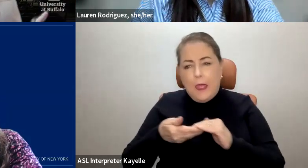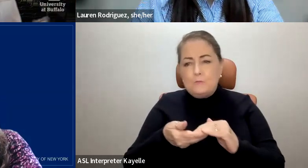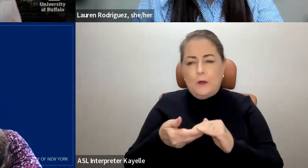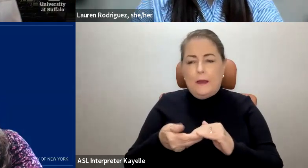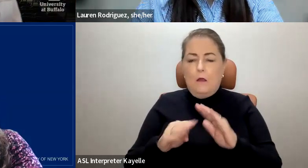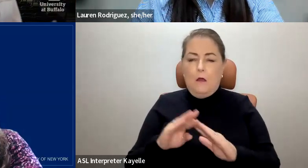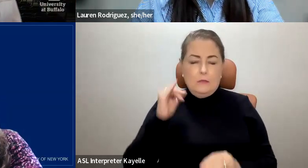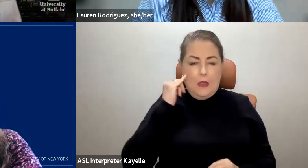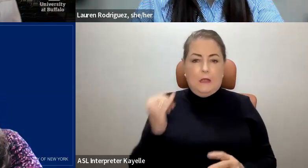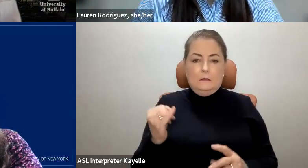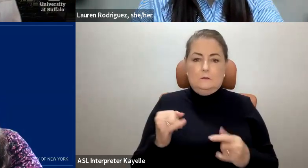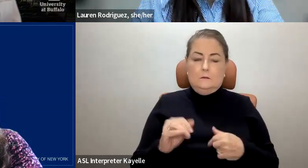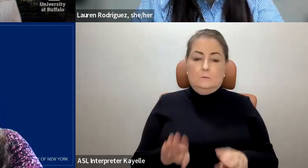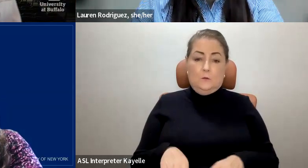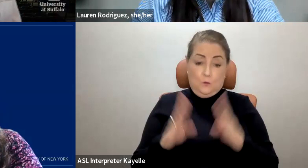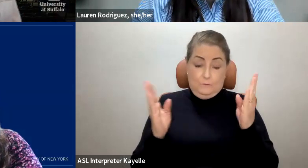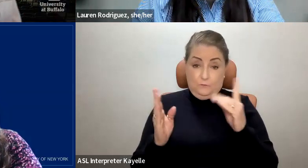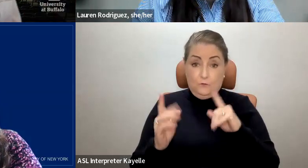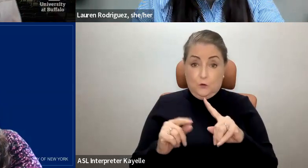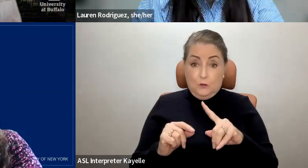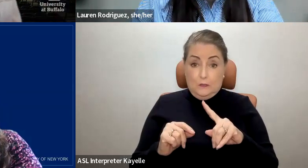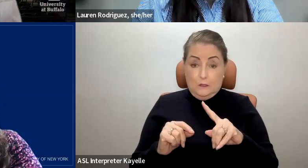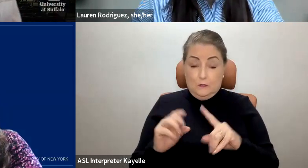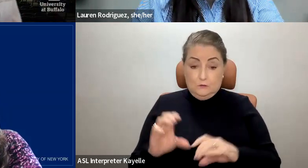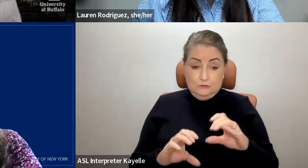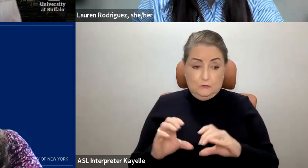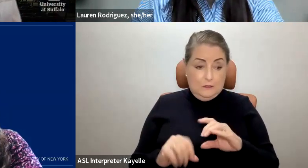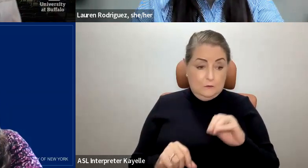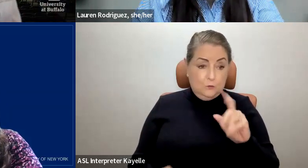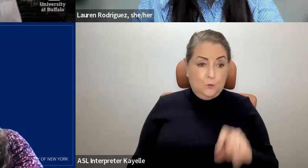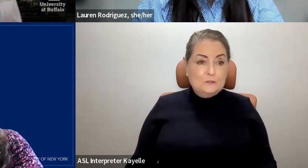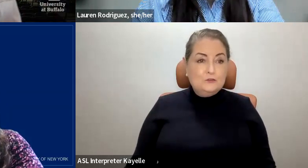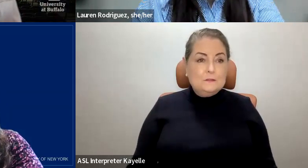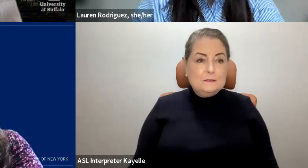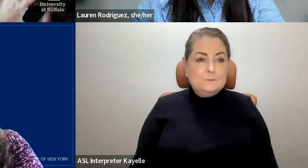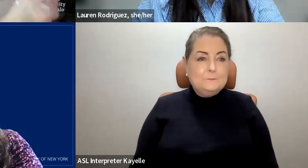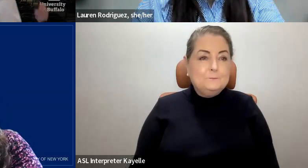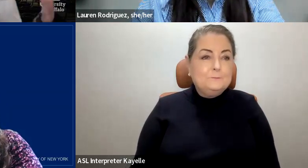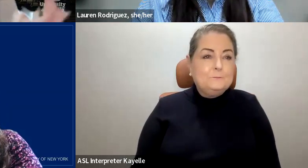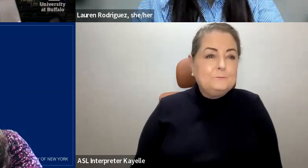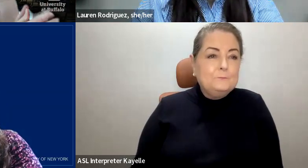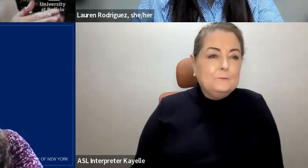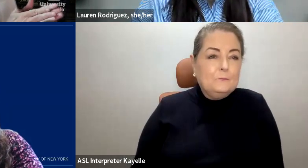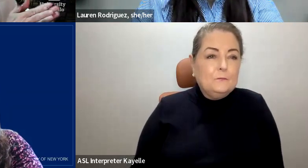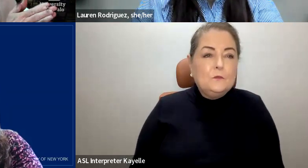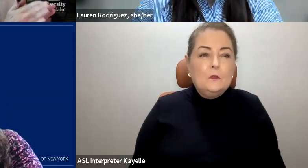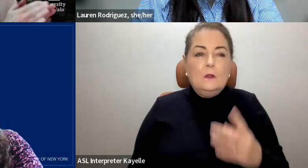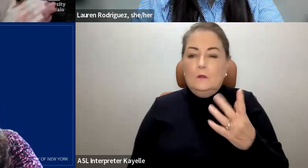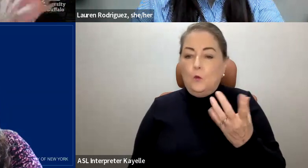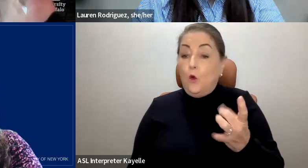with that, I will open it up both to the chat. And if anybody wants, we're just kind of looking for feedback on, again,